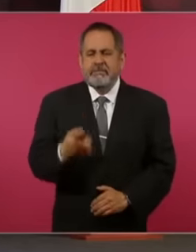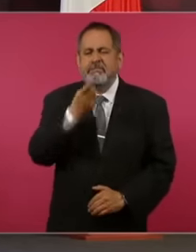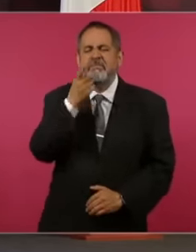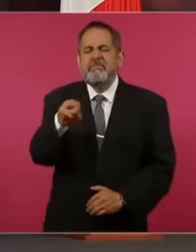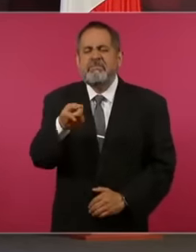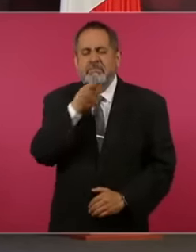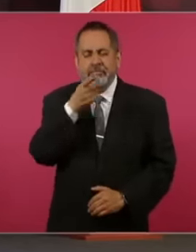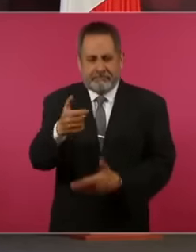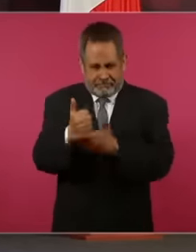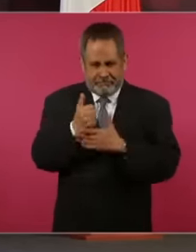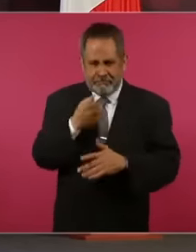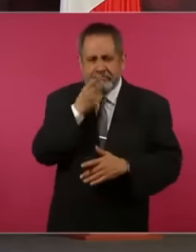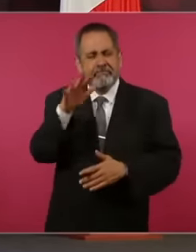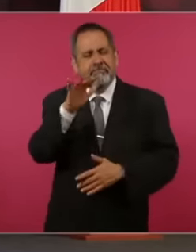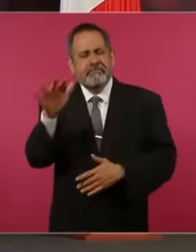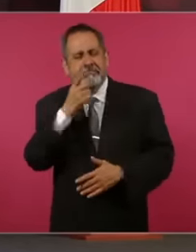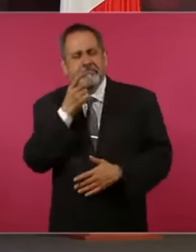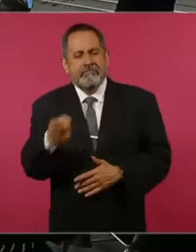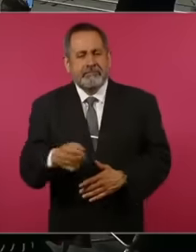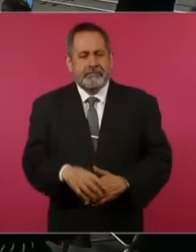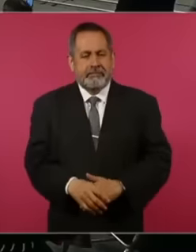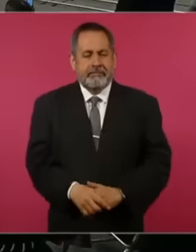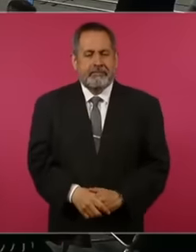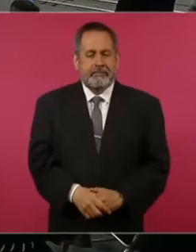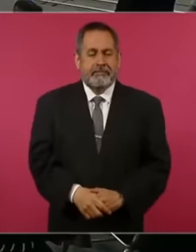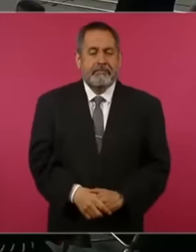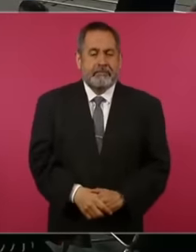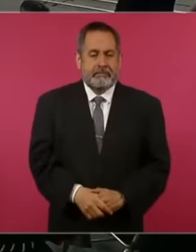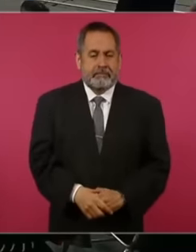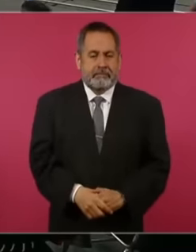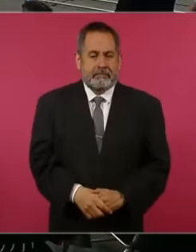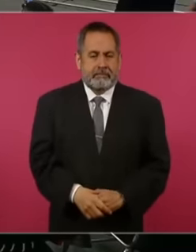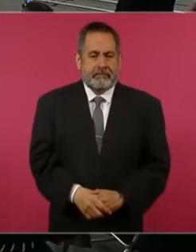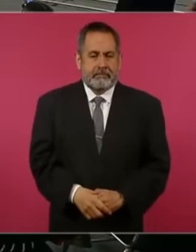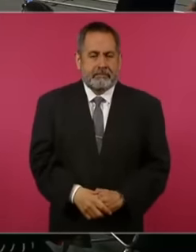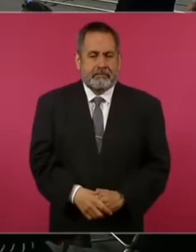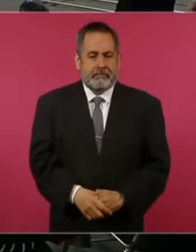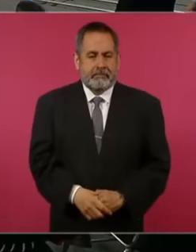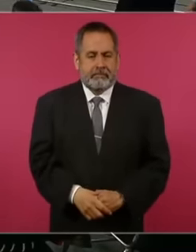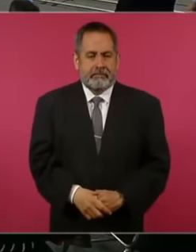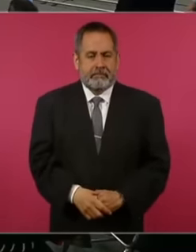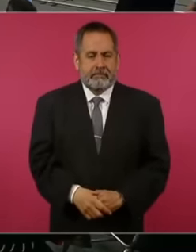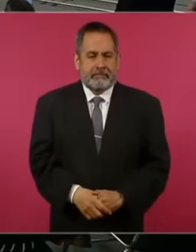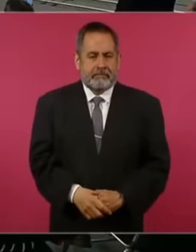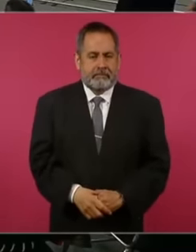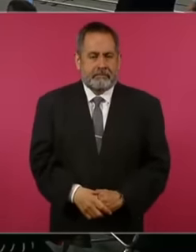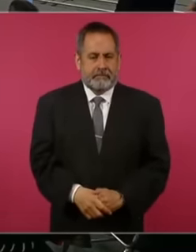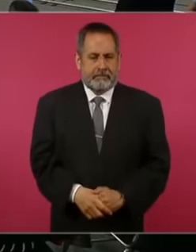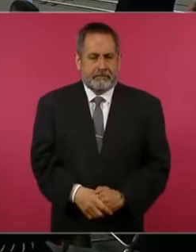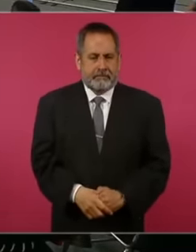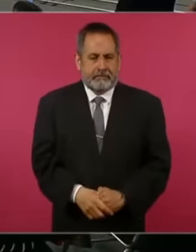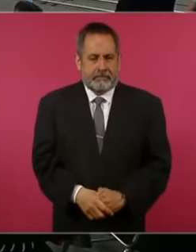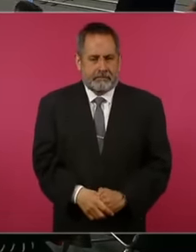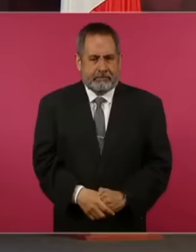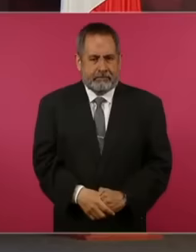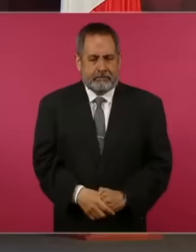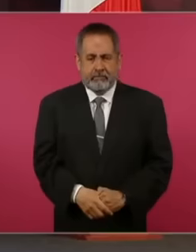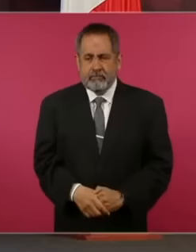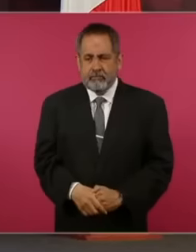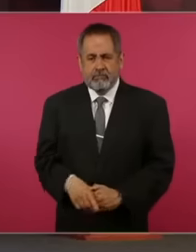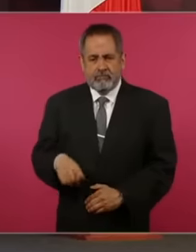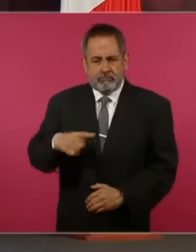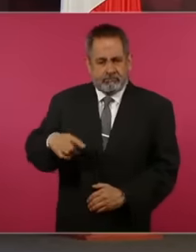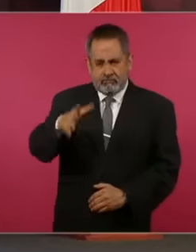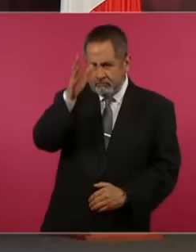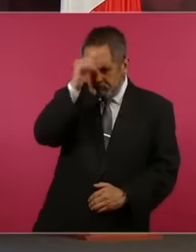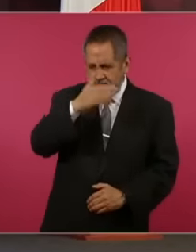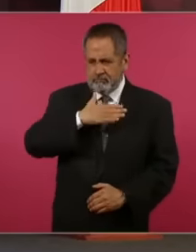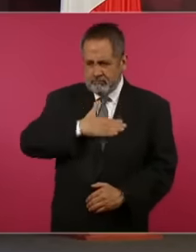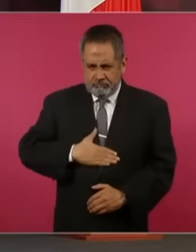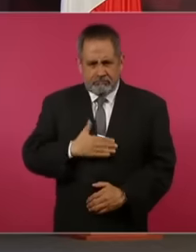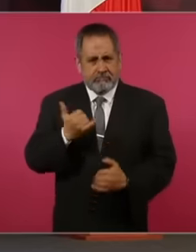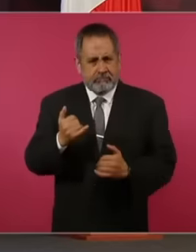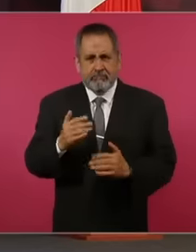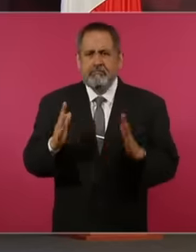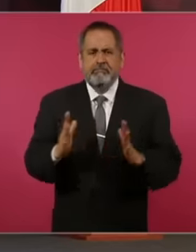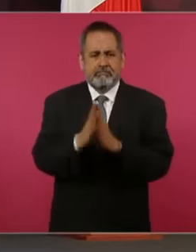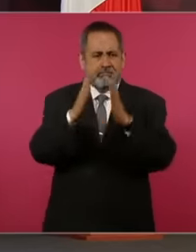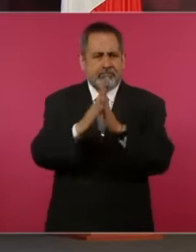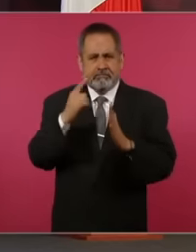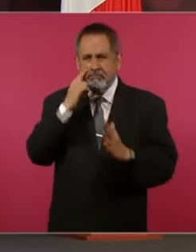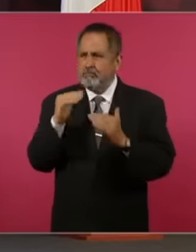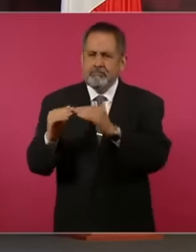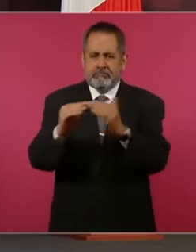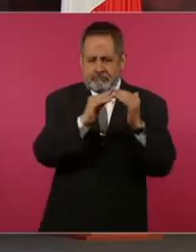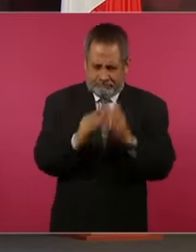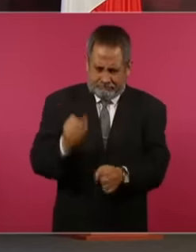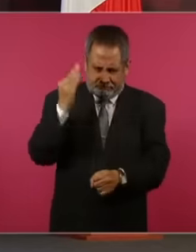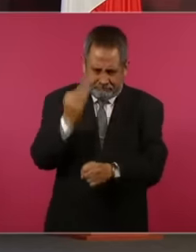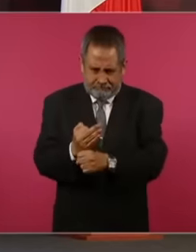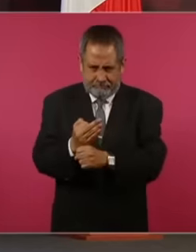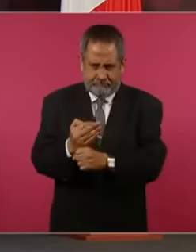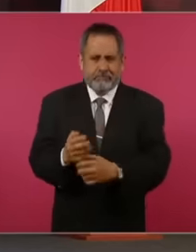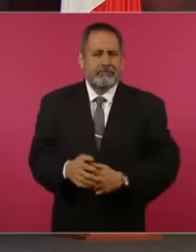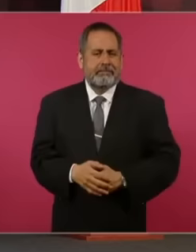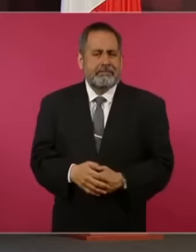Help me fair treatment and democracy now fair treatment